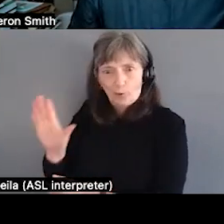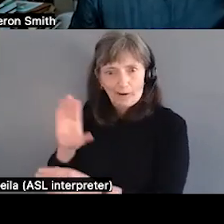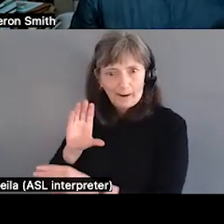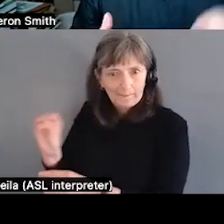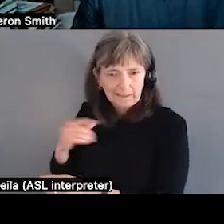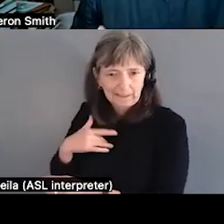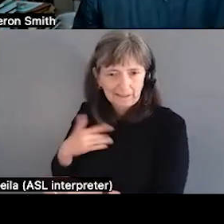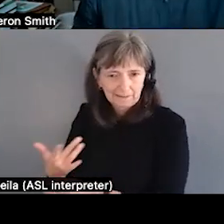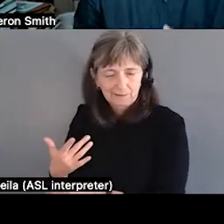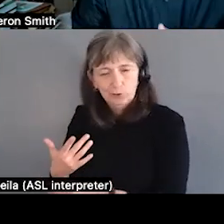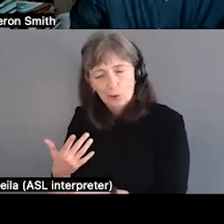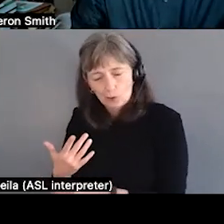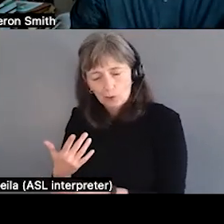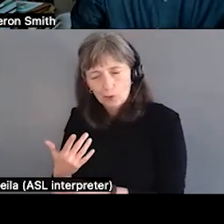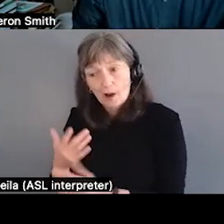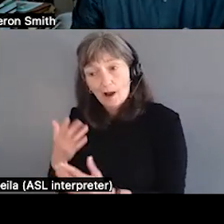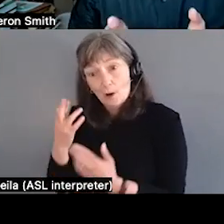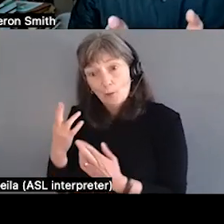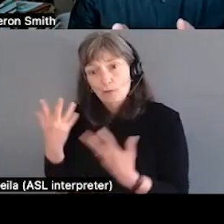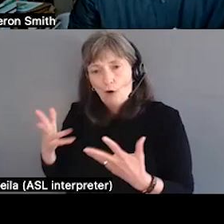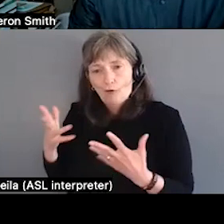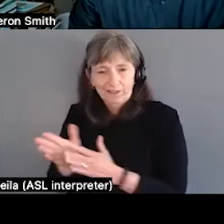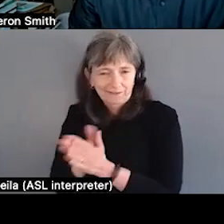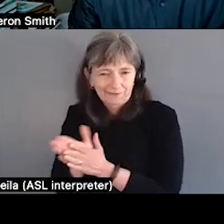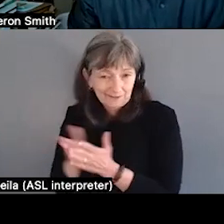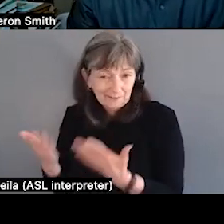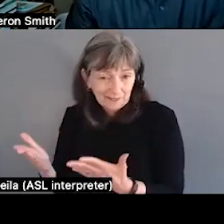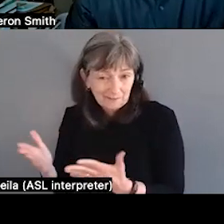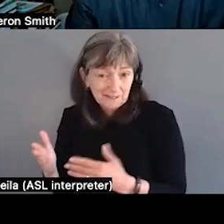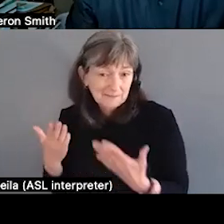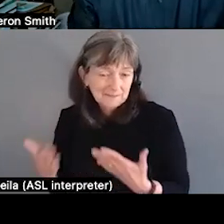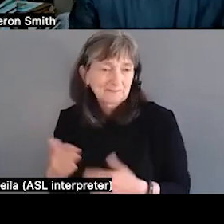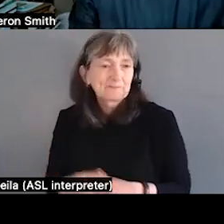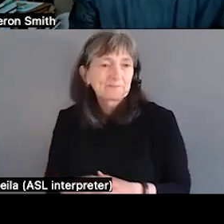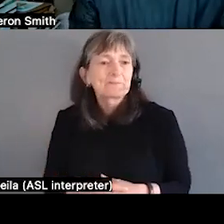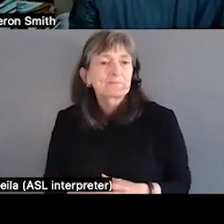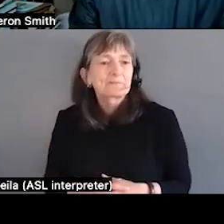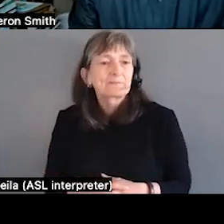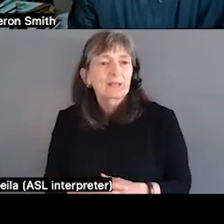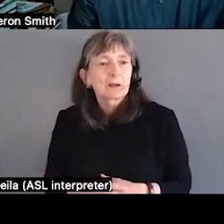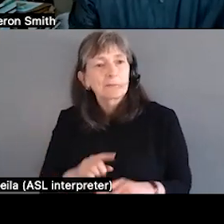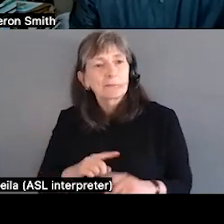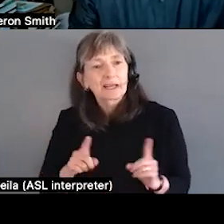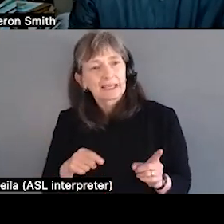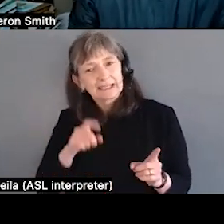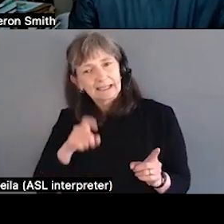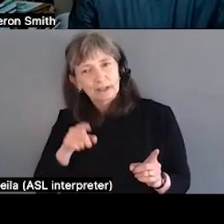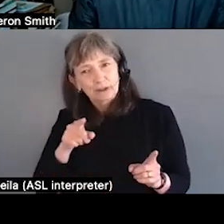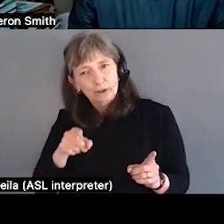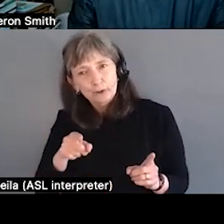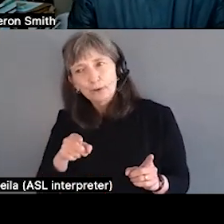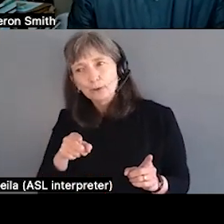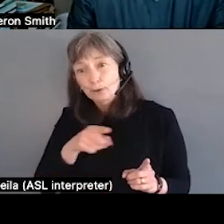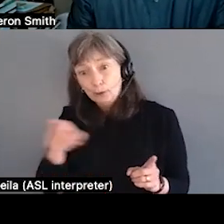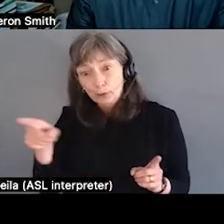something about this within our own roles in the industry. I need you to join me in getting